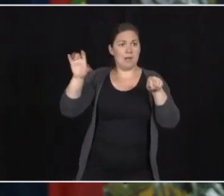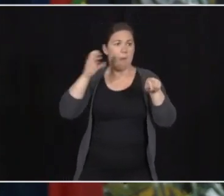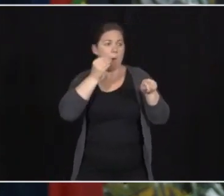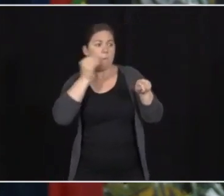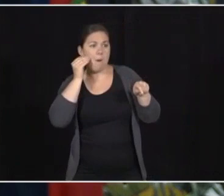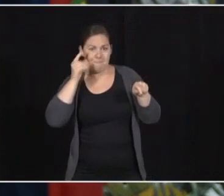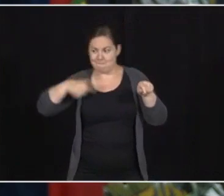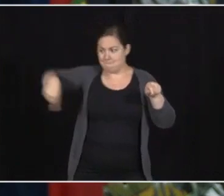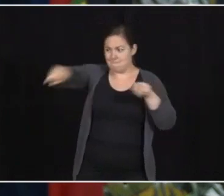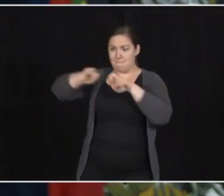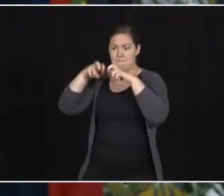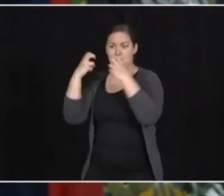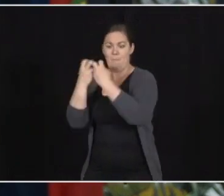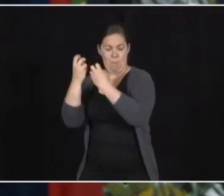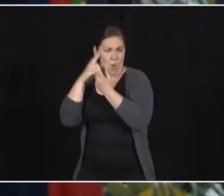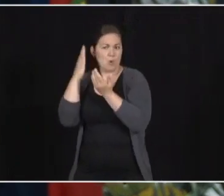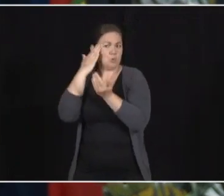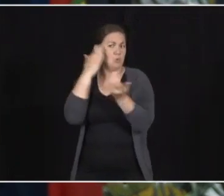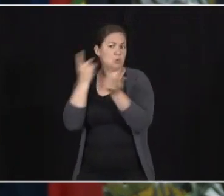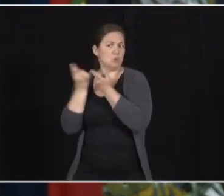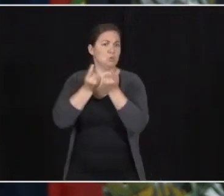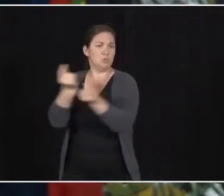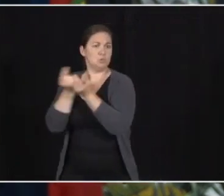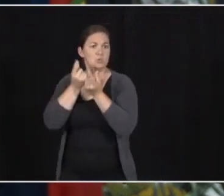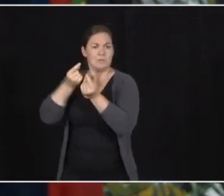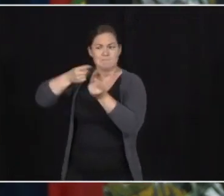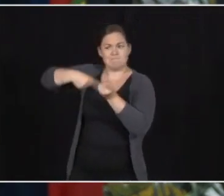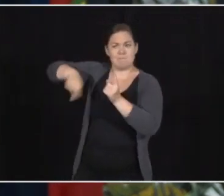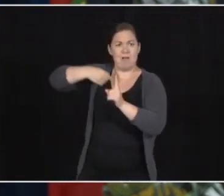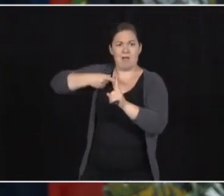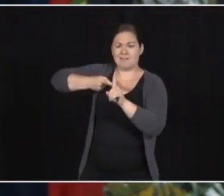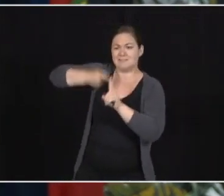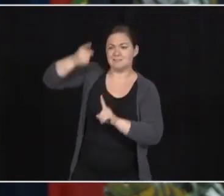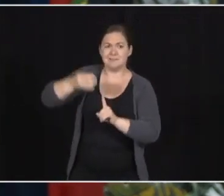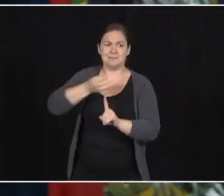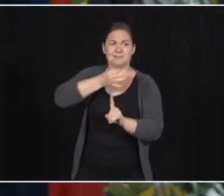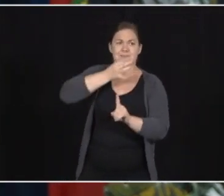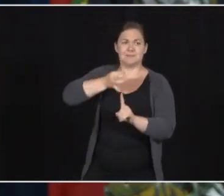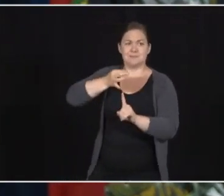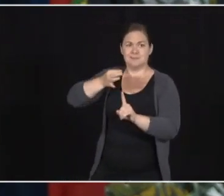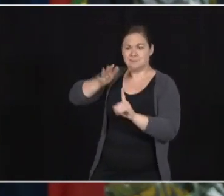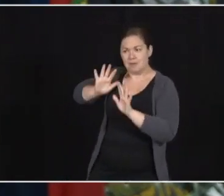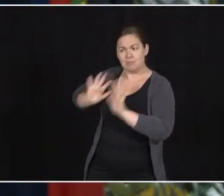This table is made up of the best and brightest. We sent in our COVID-19 SWAT teams to help with infection